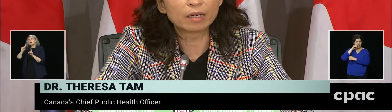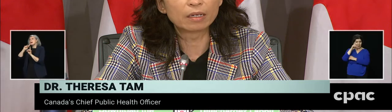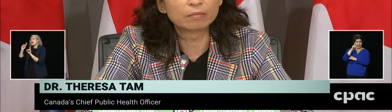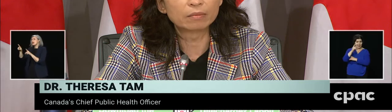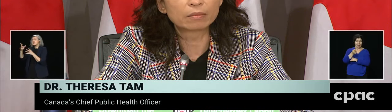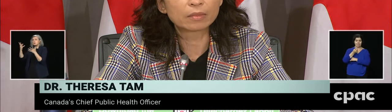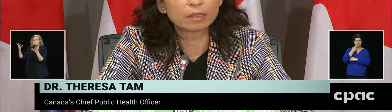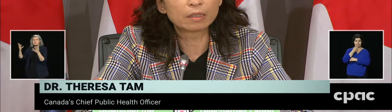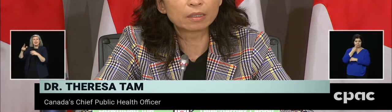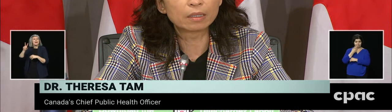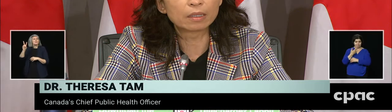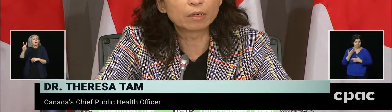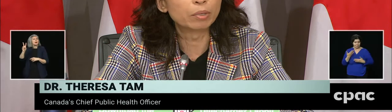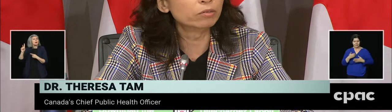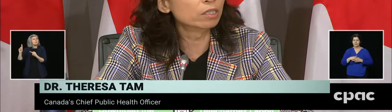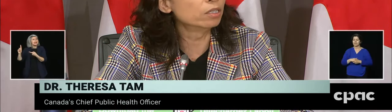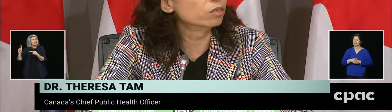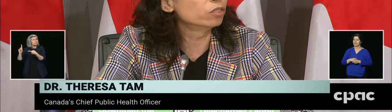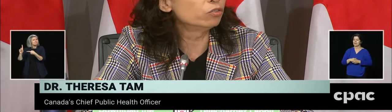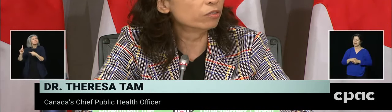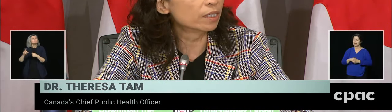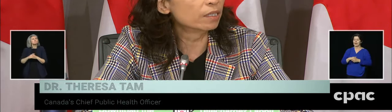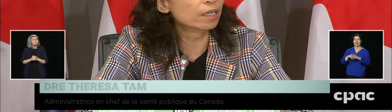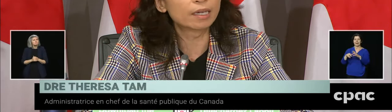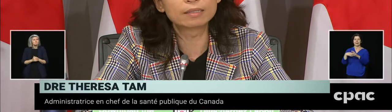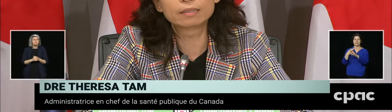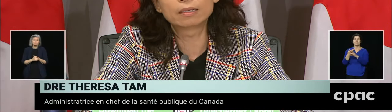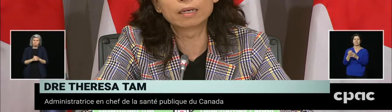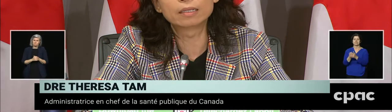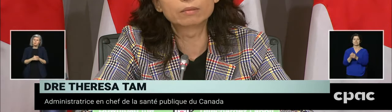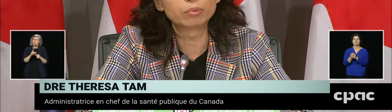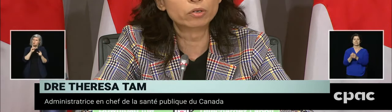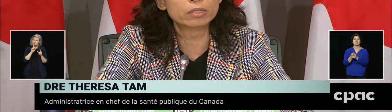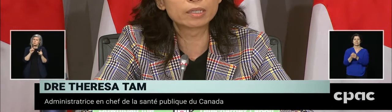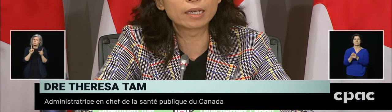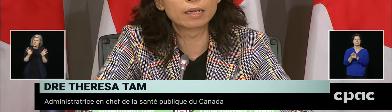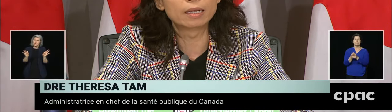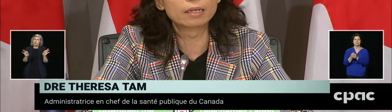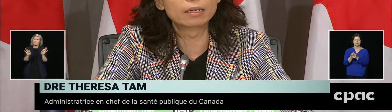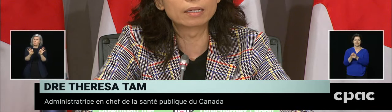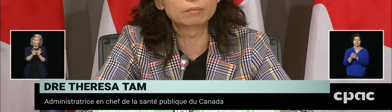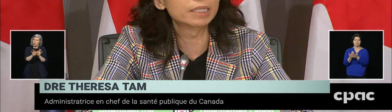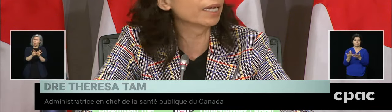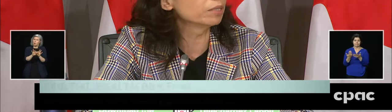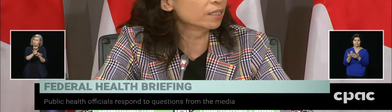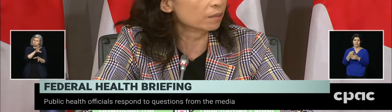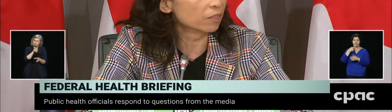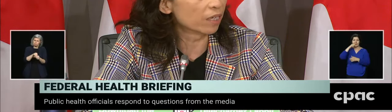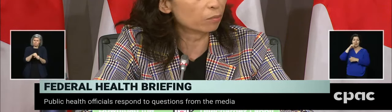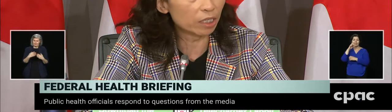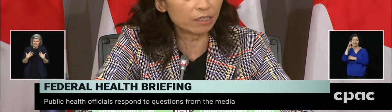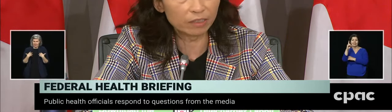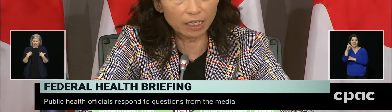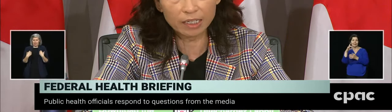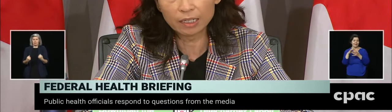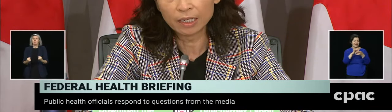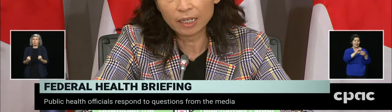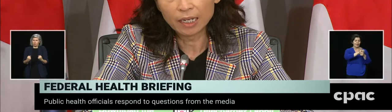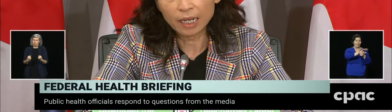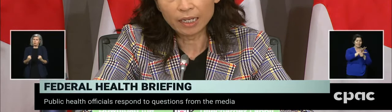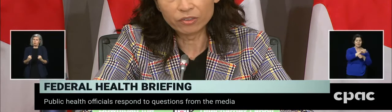COVID ISSUE, NOBODY -- VITAMIN D